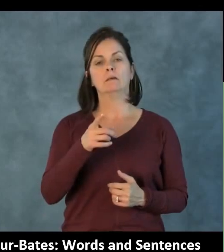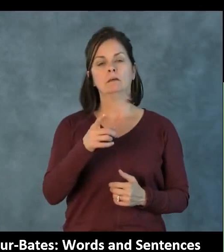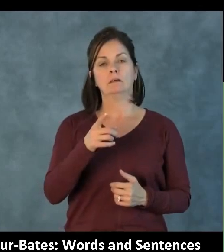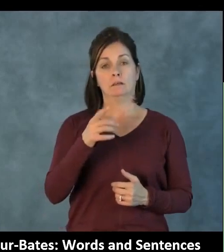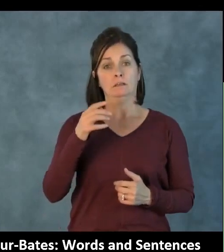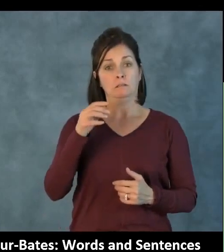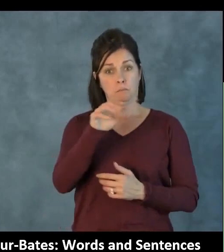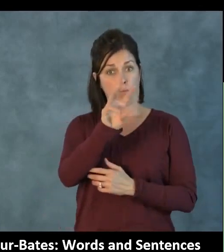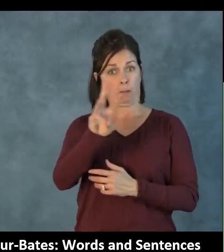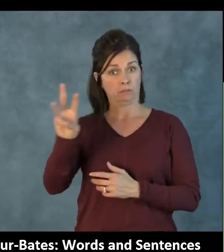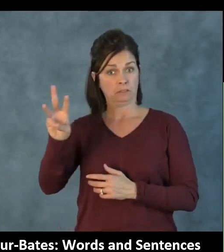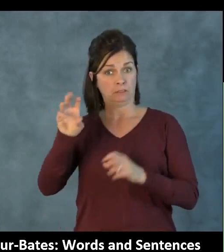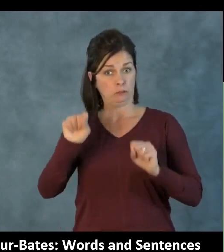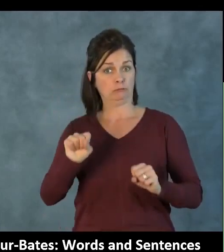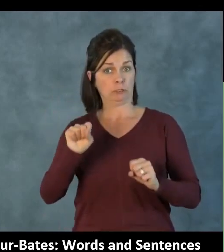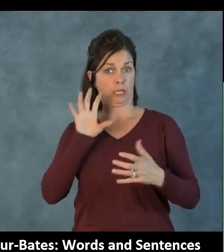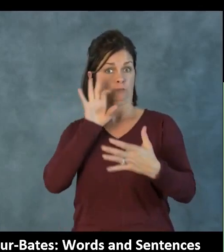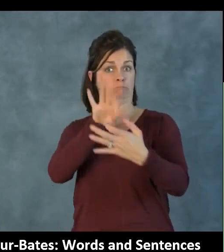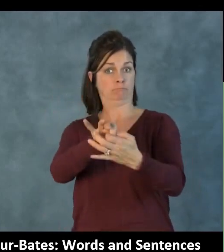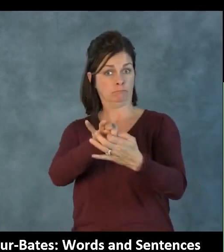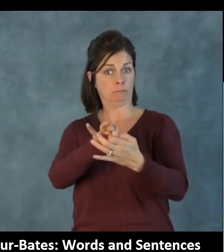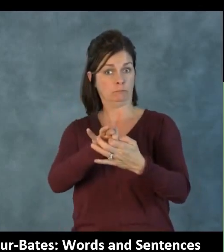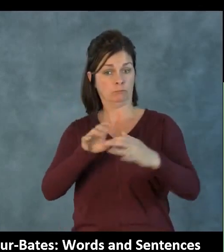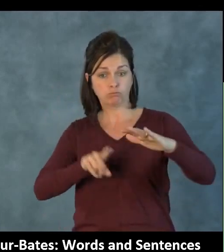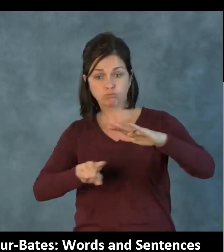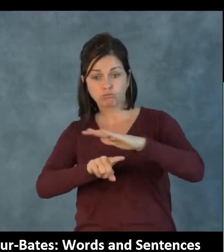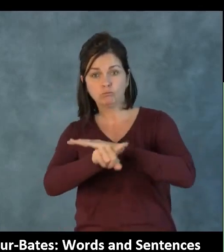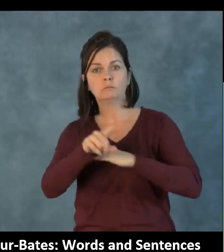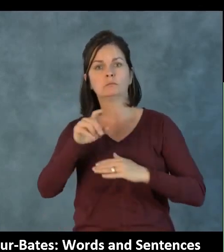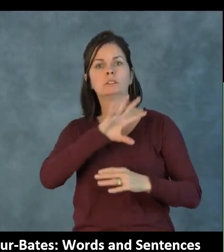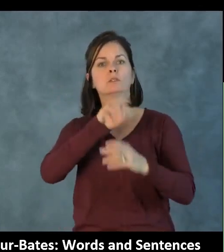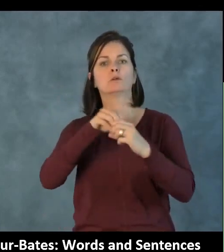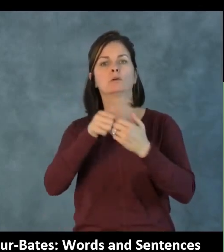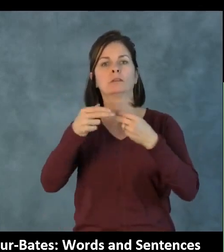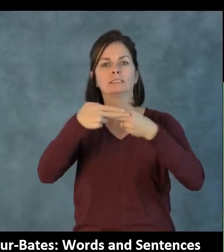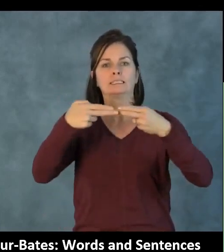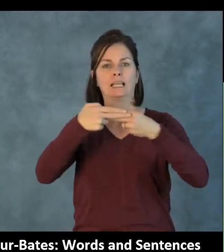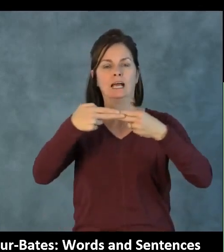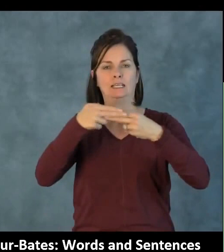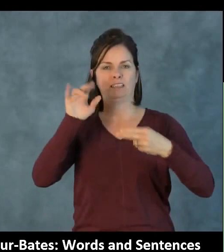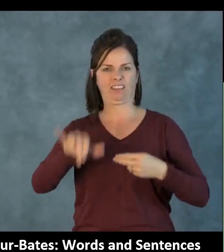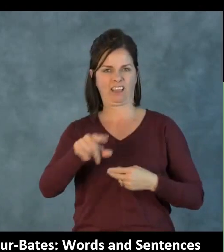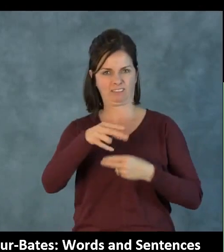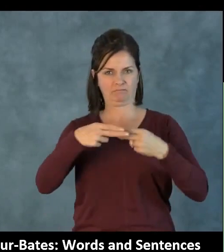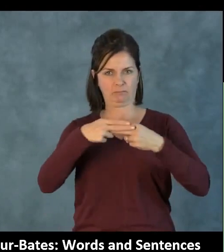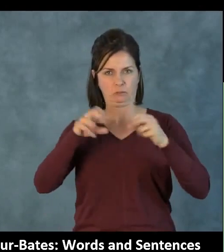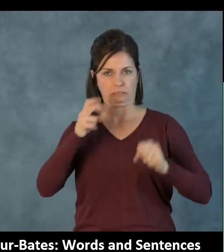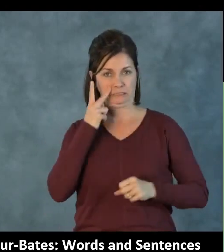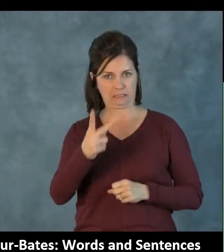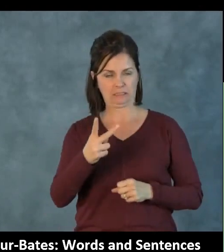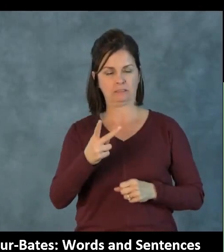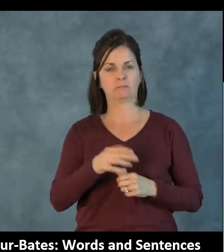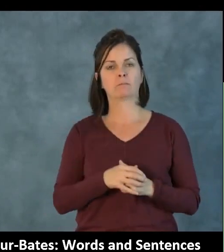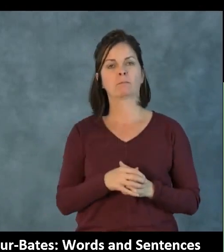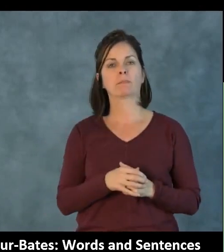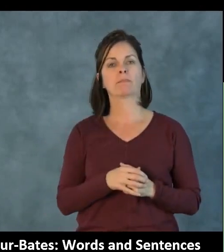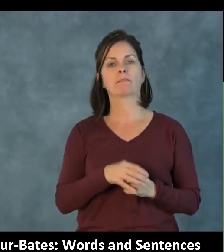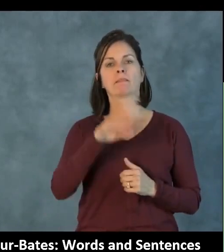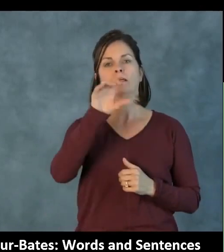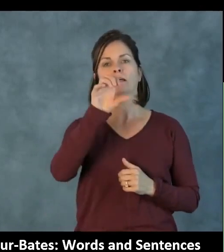There's a website that you can go to, and it's listed here on this PowerPoint.